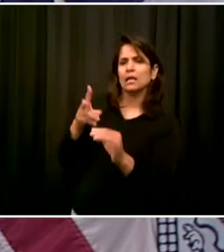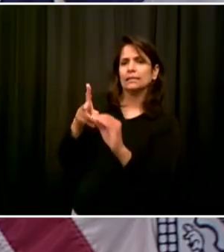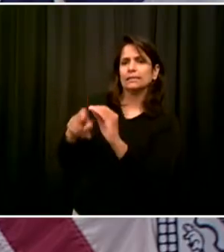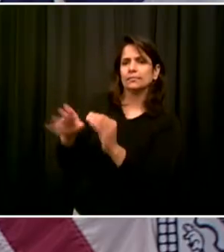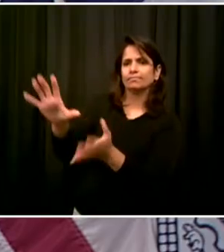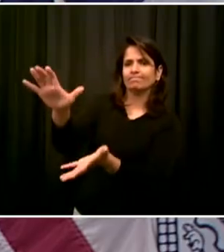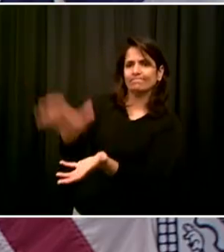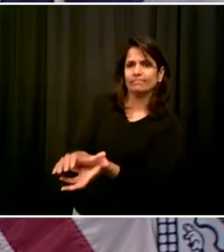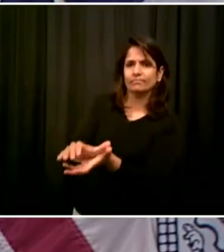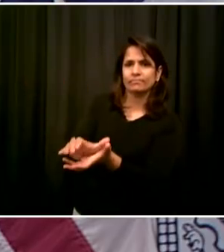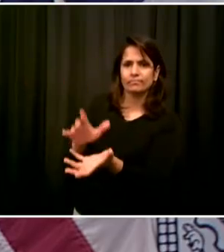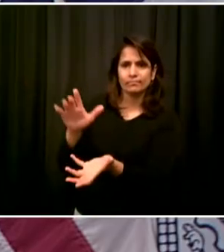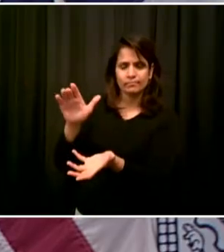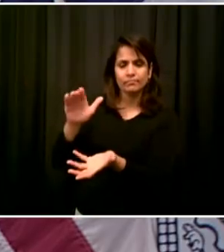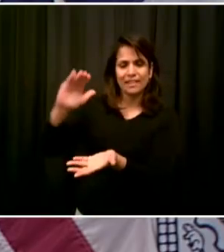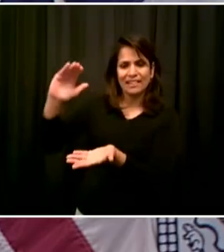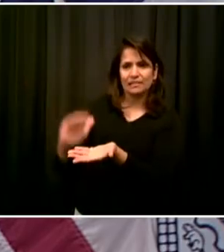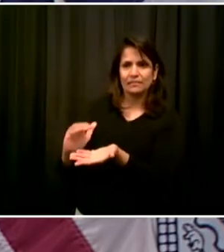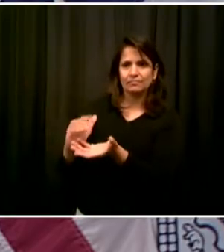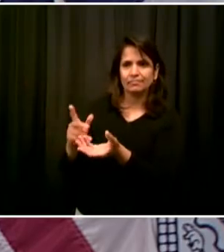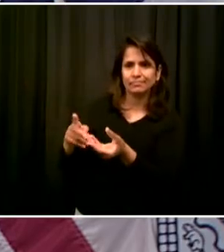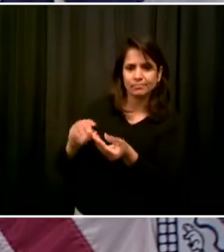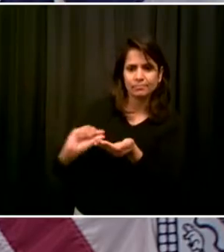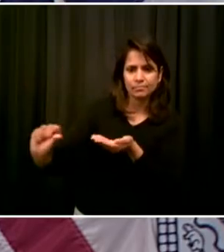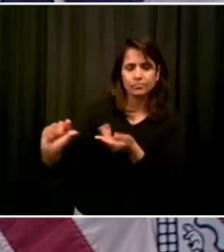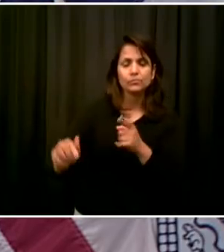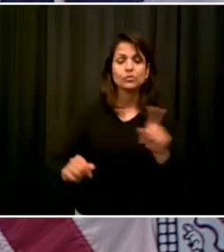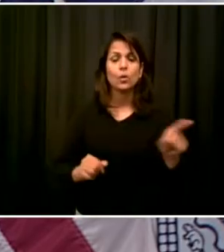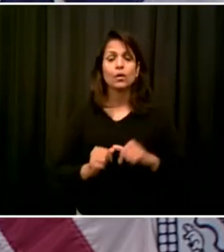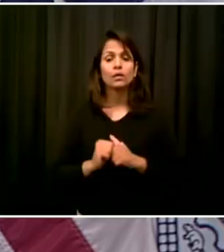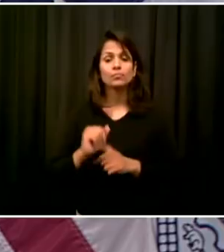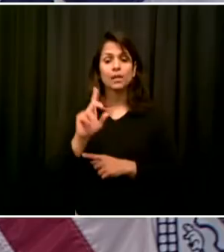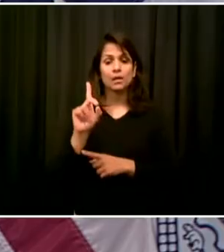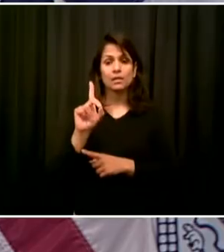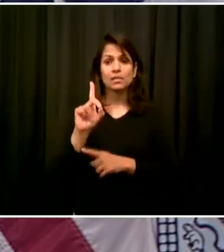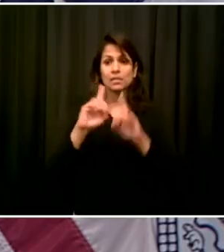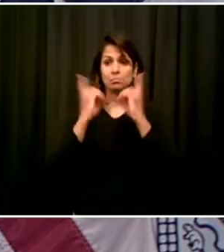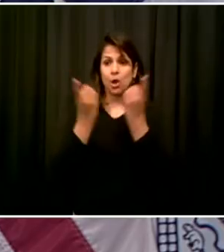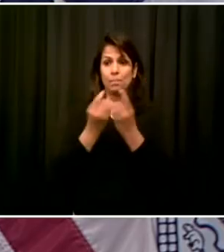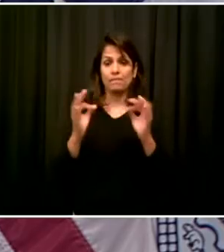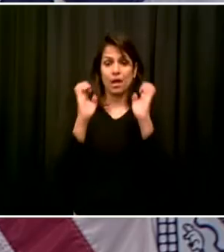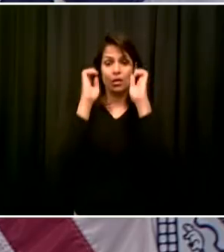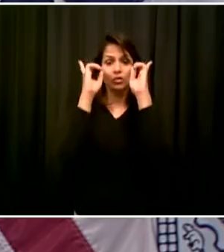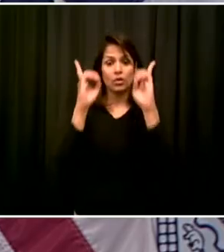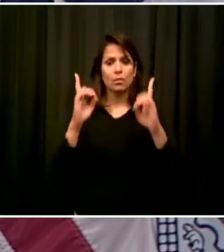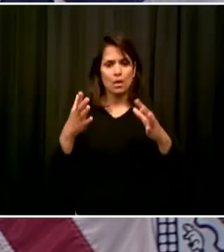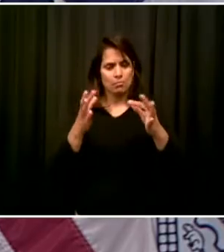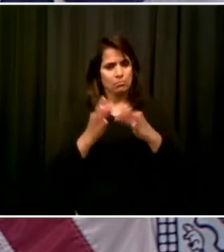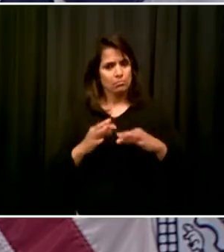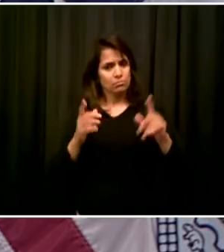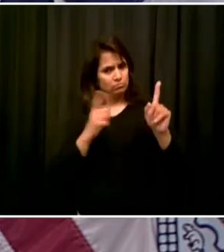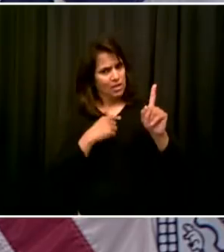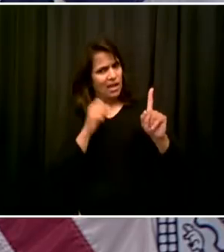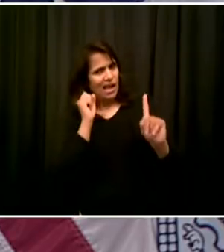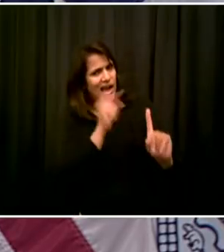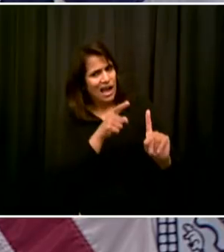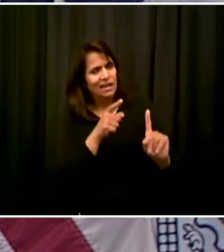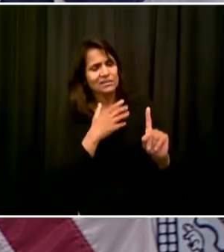DEPARTMENT OF EDUCATION WHICH IS OUR BIGGEST BUDGET IN THE CITY GOVERNMENT.